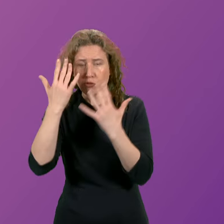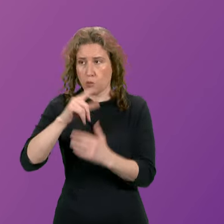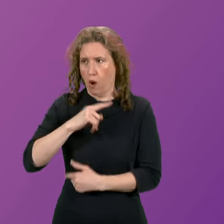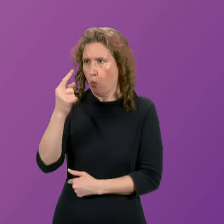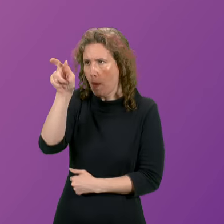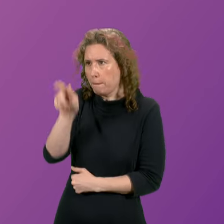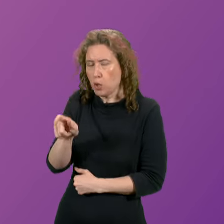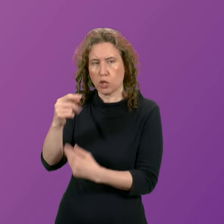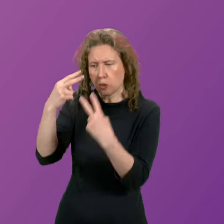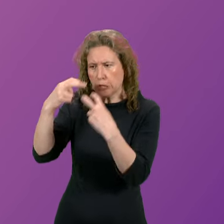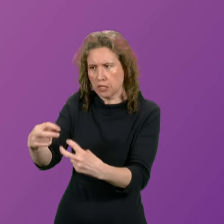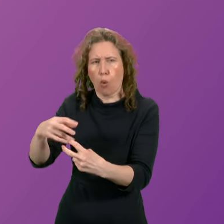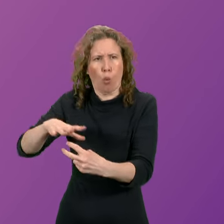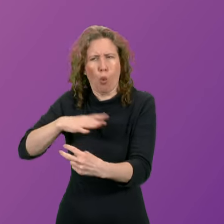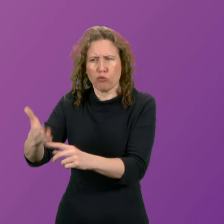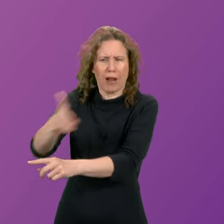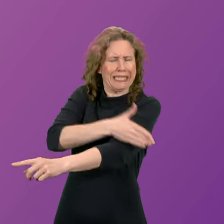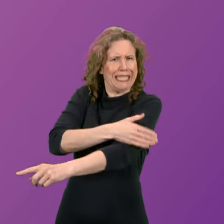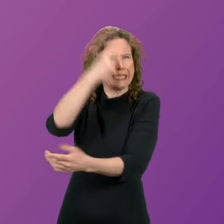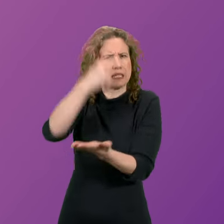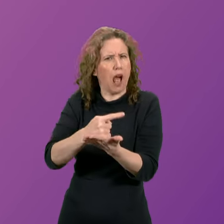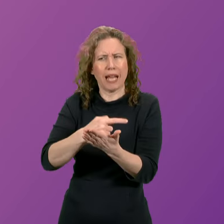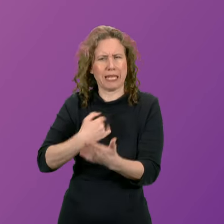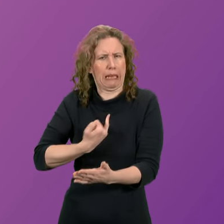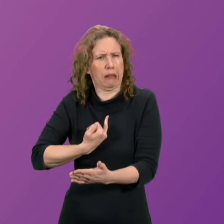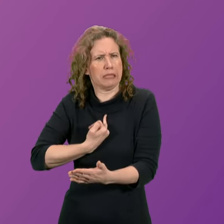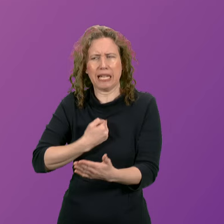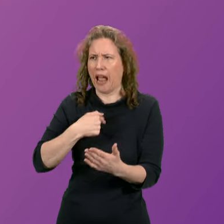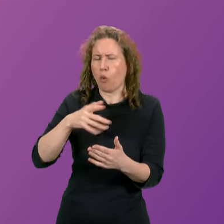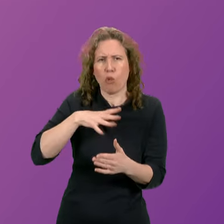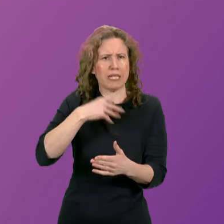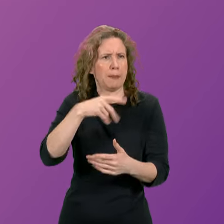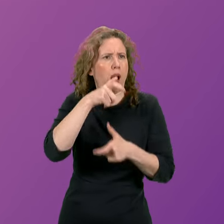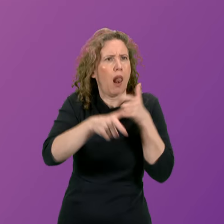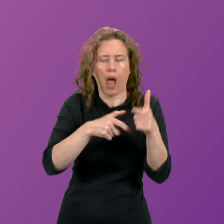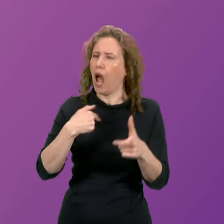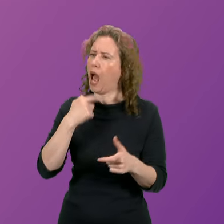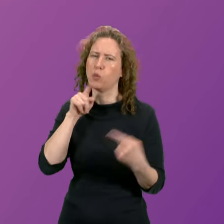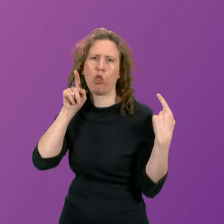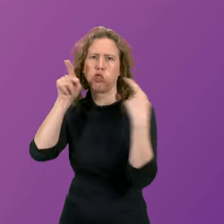made prejudicial comments about them, I would come down on that employer like a ton of bricks.